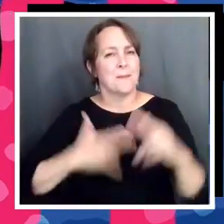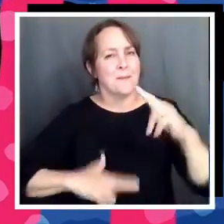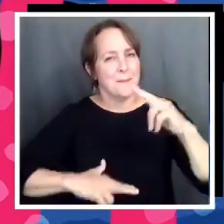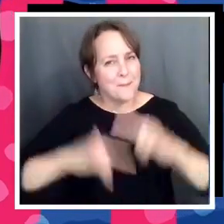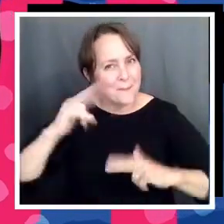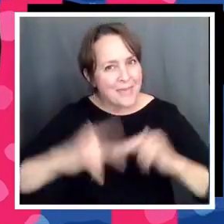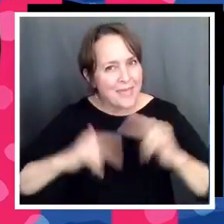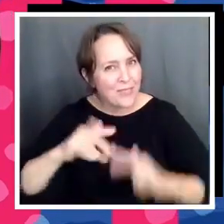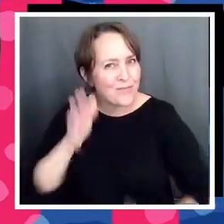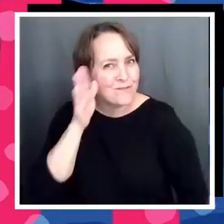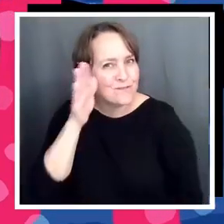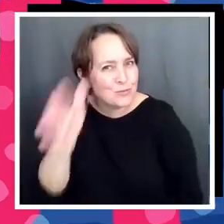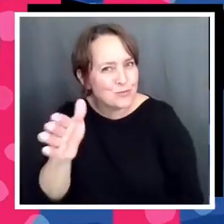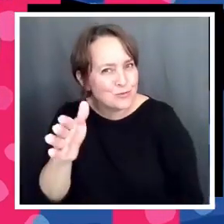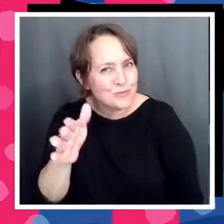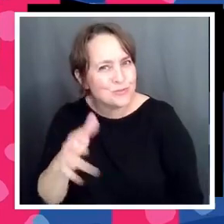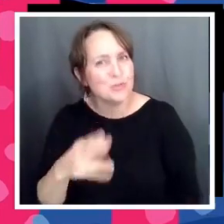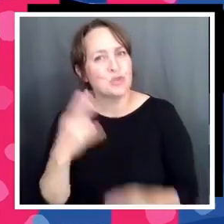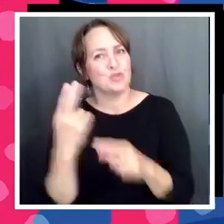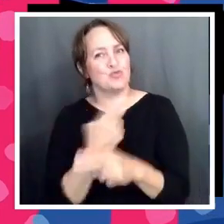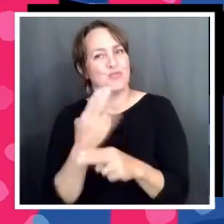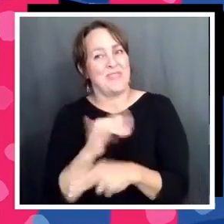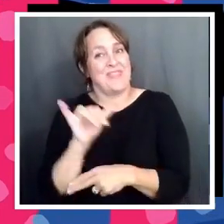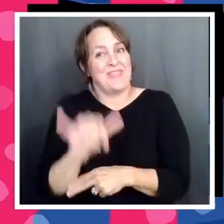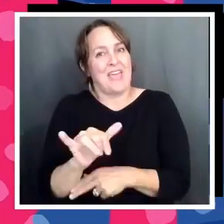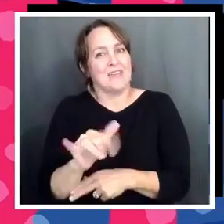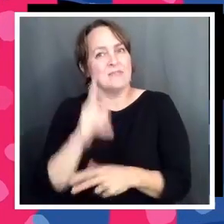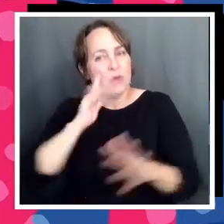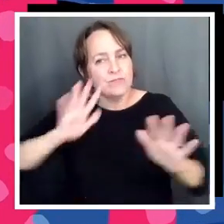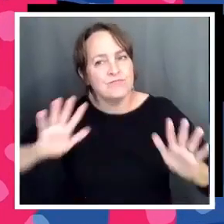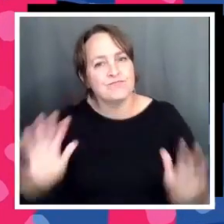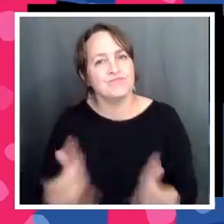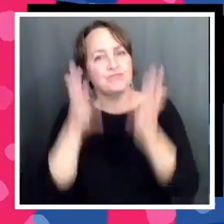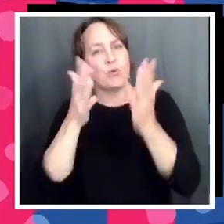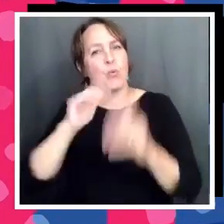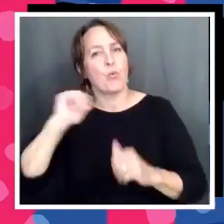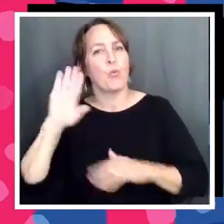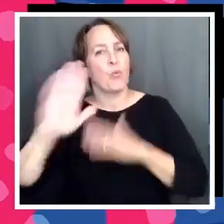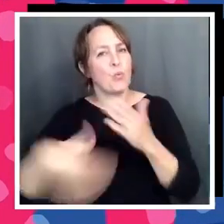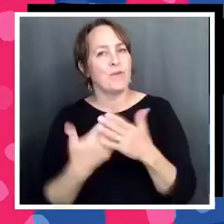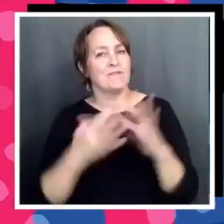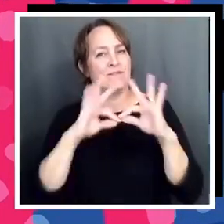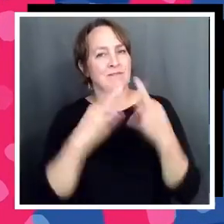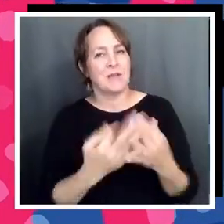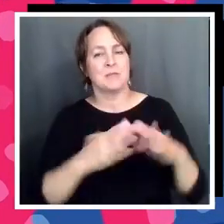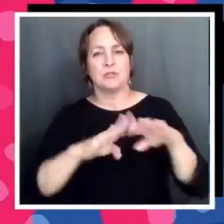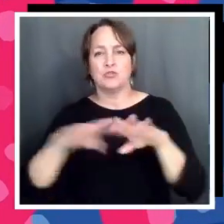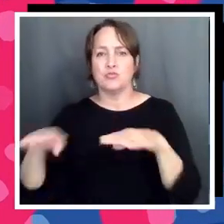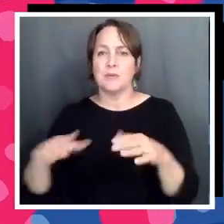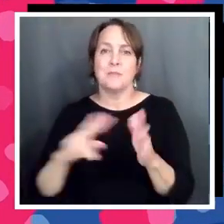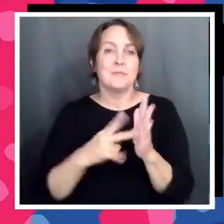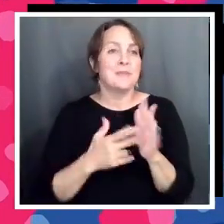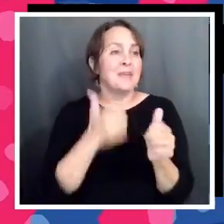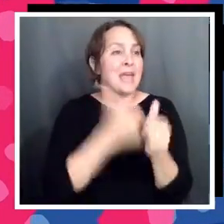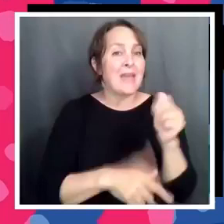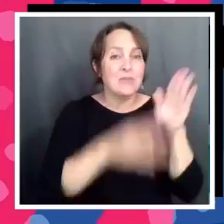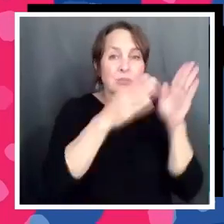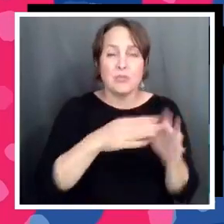AT A PROBLEM THAT BUILD THE